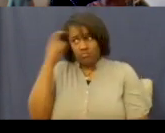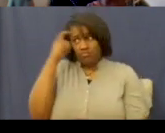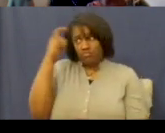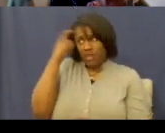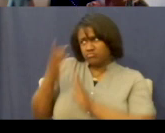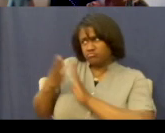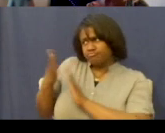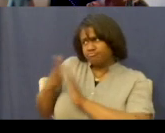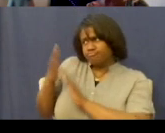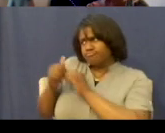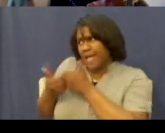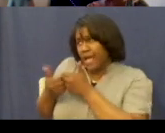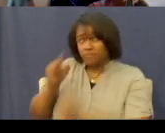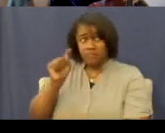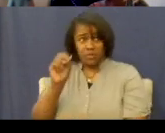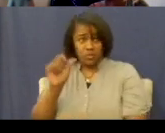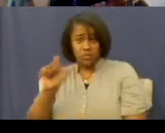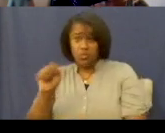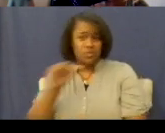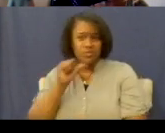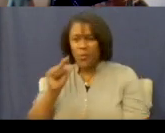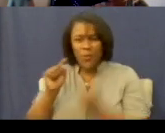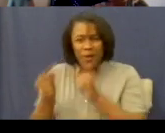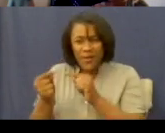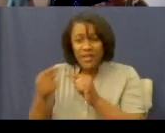We can use them without going inside the brain.